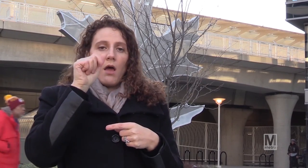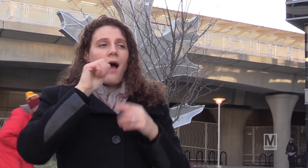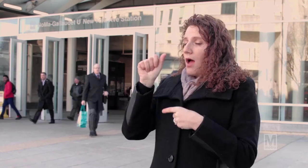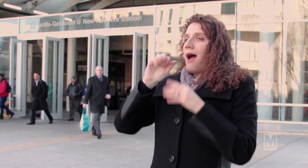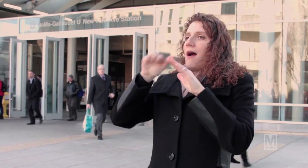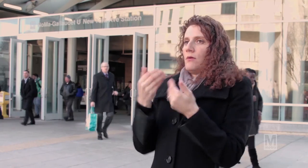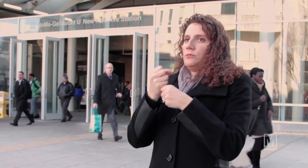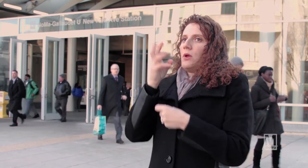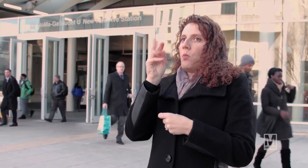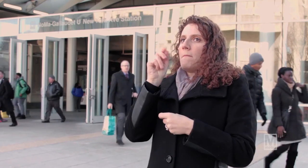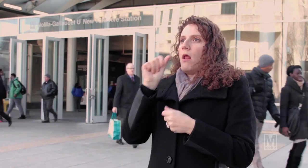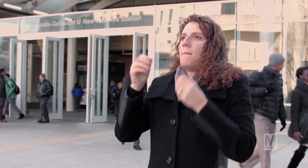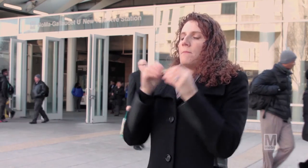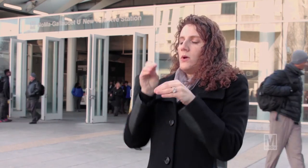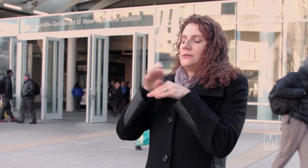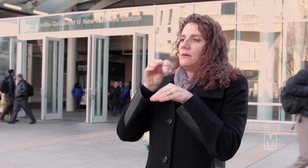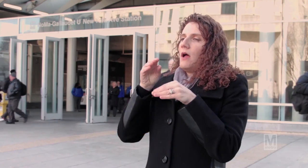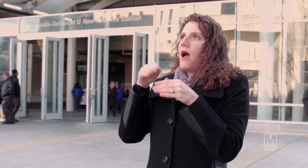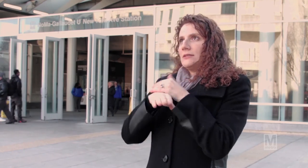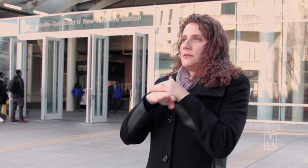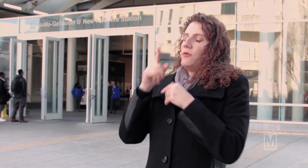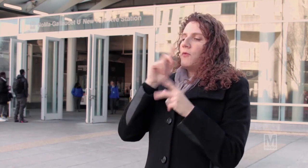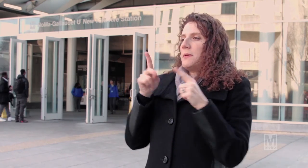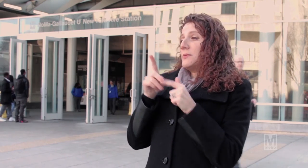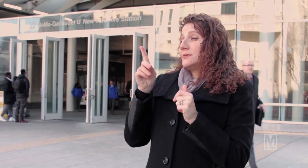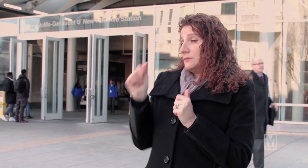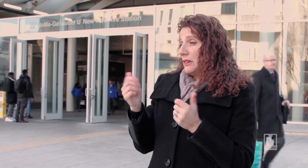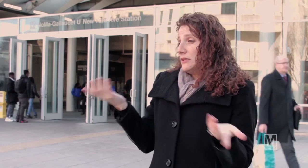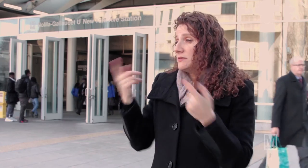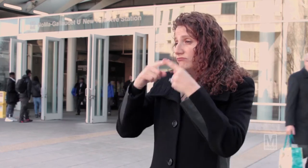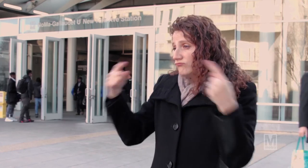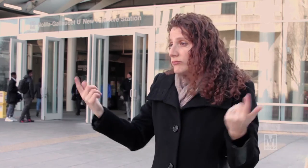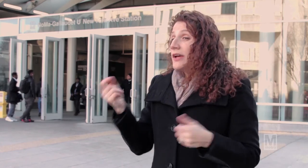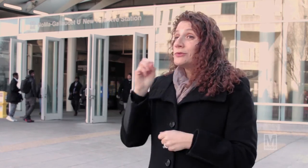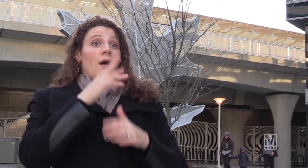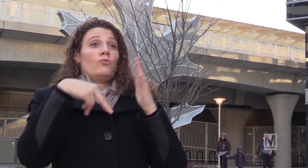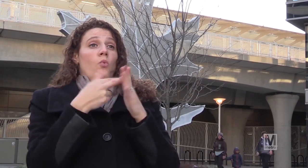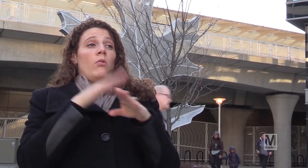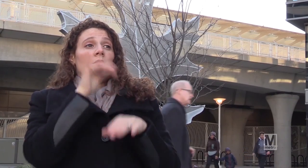And we advise WMATA how to make the Metro system more accessible for people with disabilities.